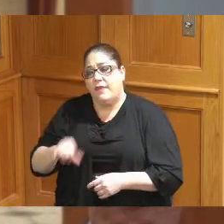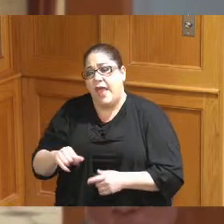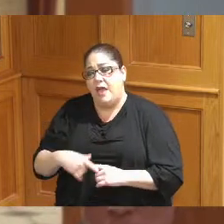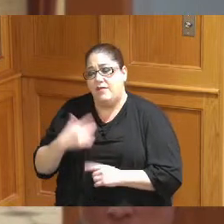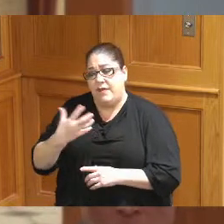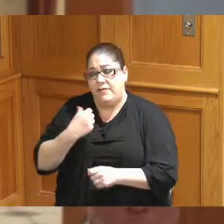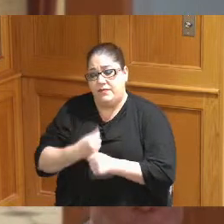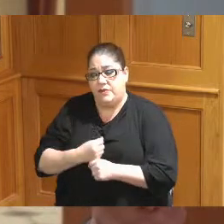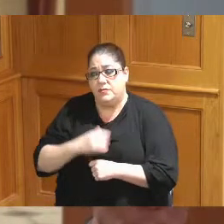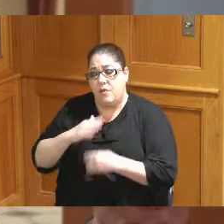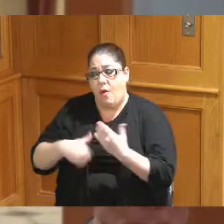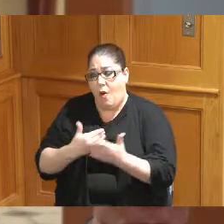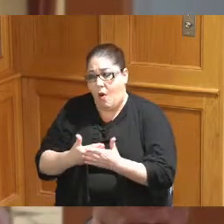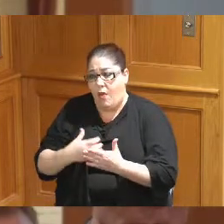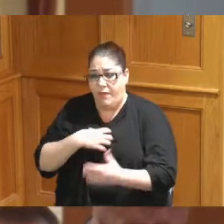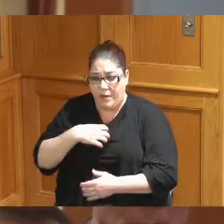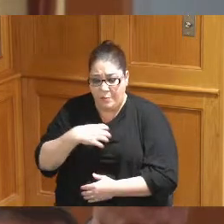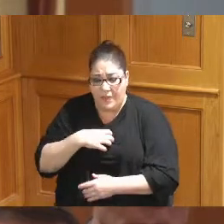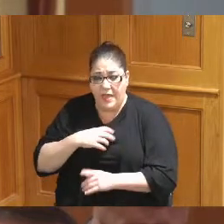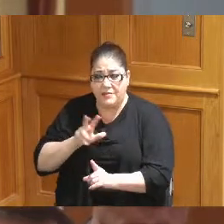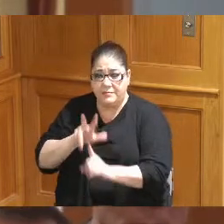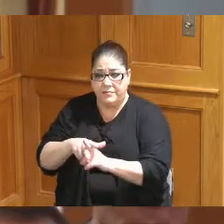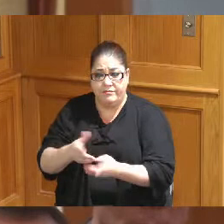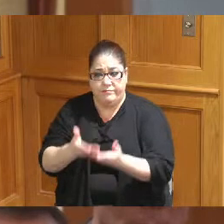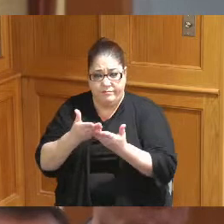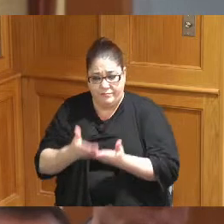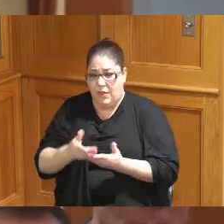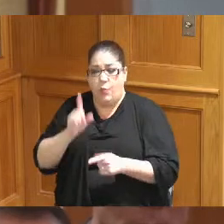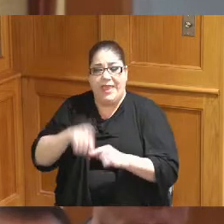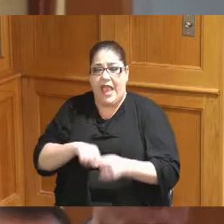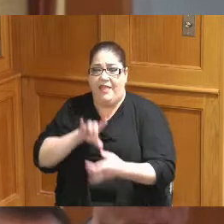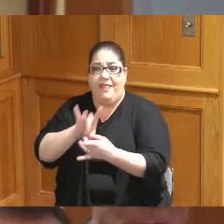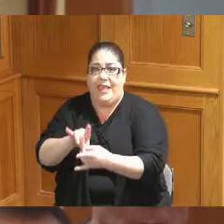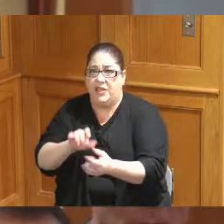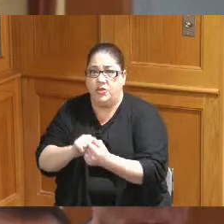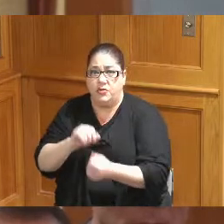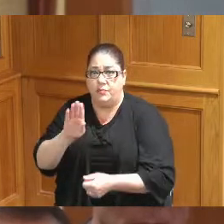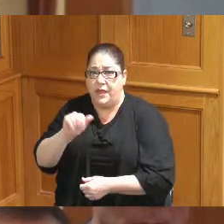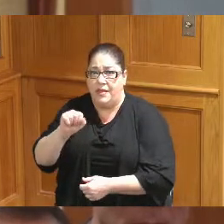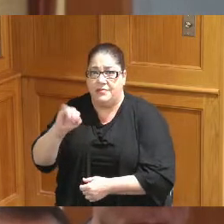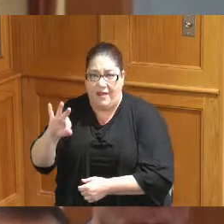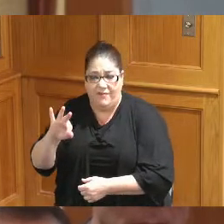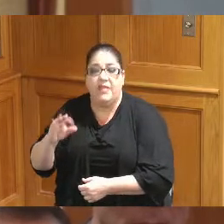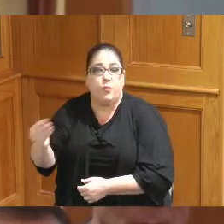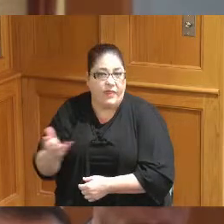of the complaints that have been submitted have not been able to be linked directly to BASF so